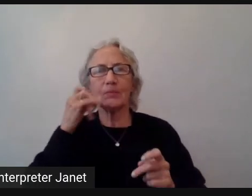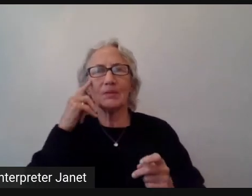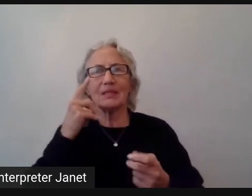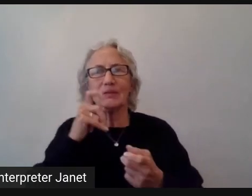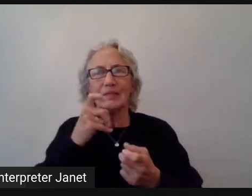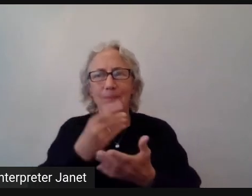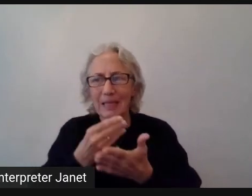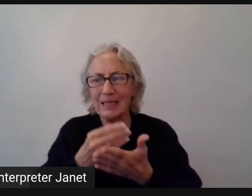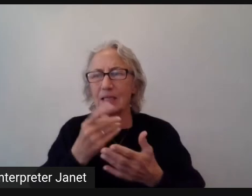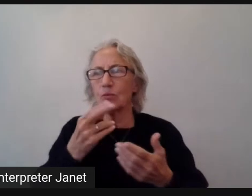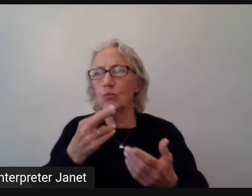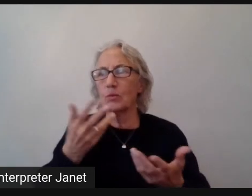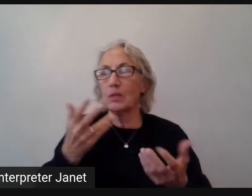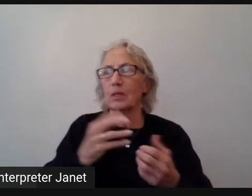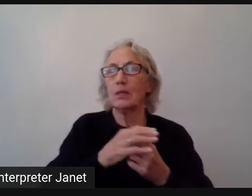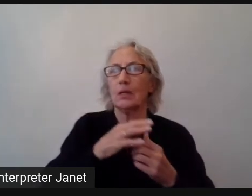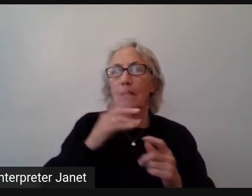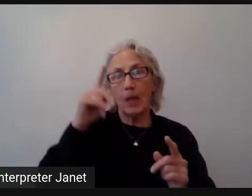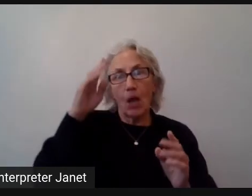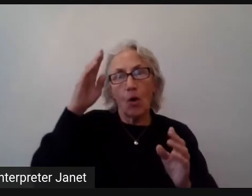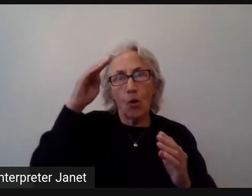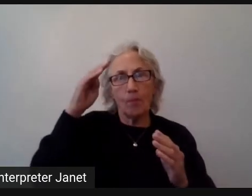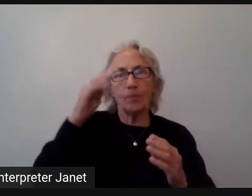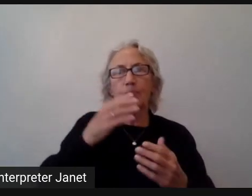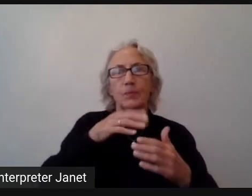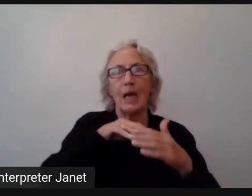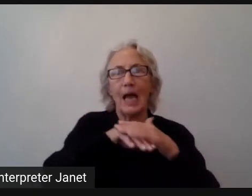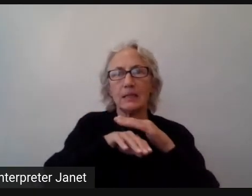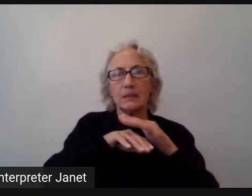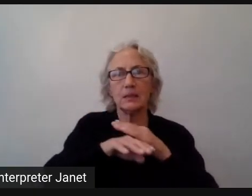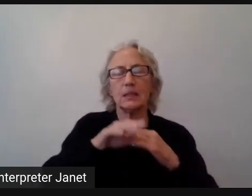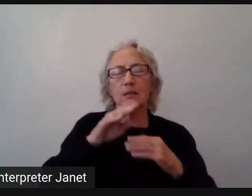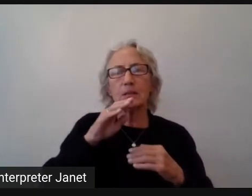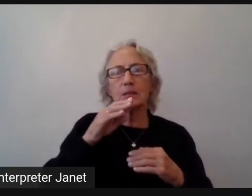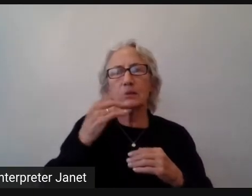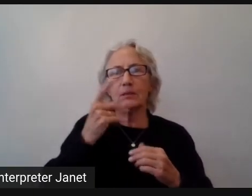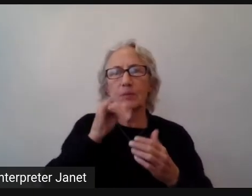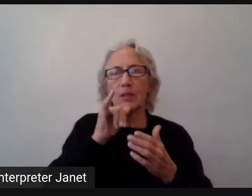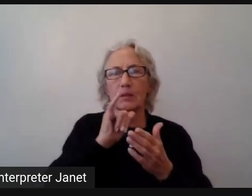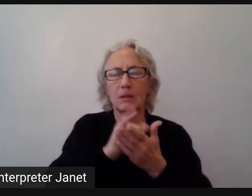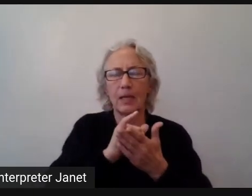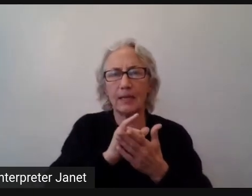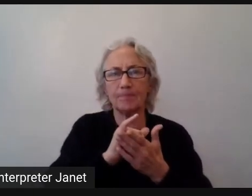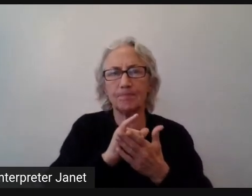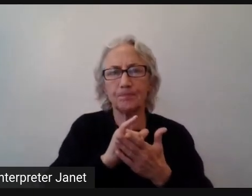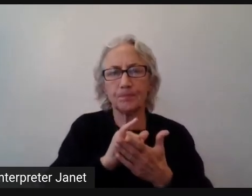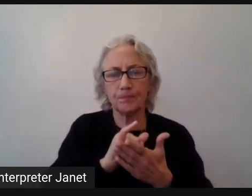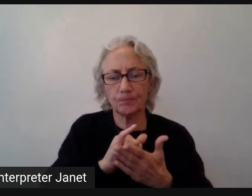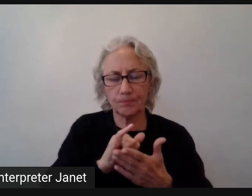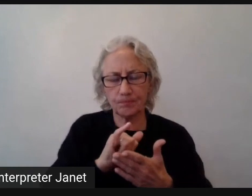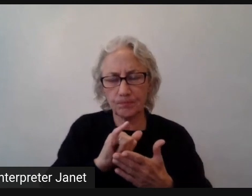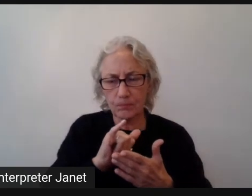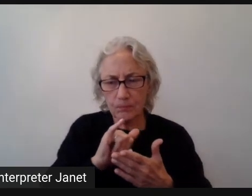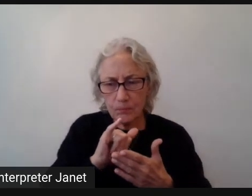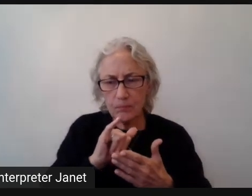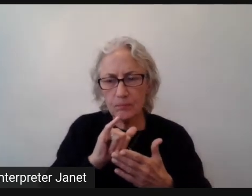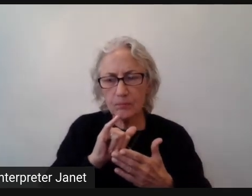I hope that accessibility is something that we can demand